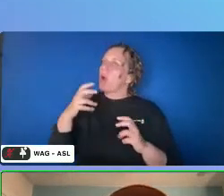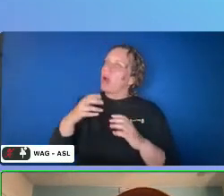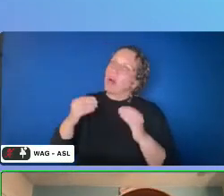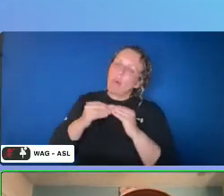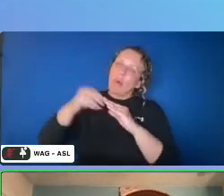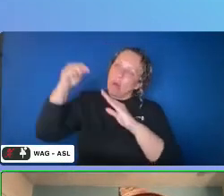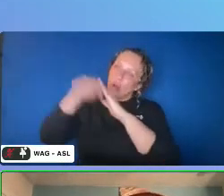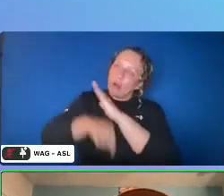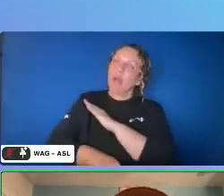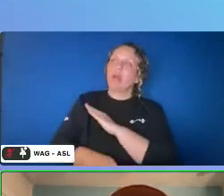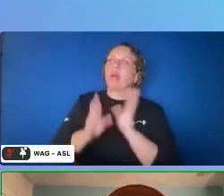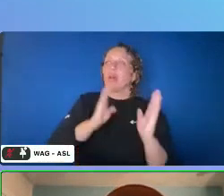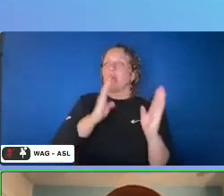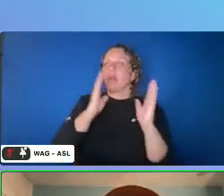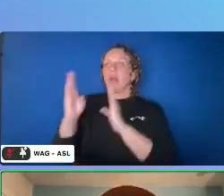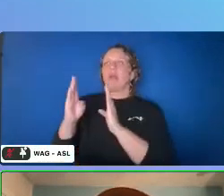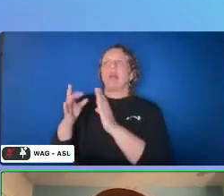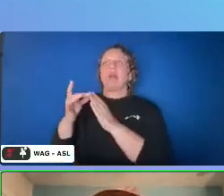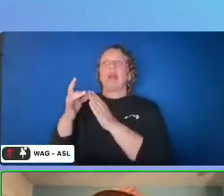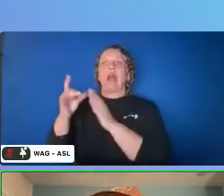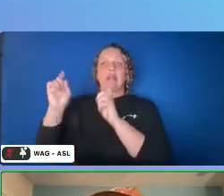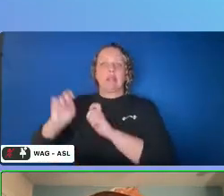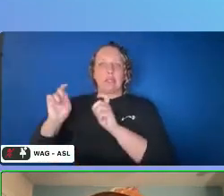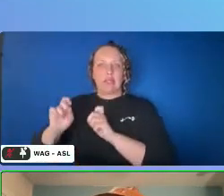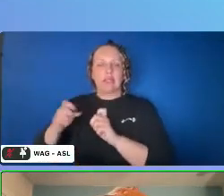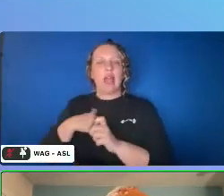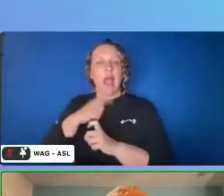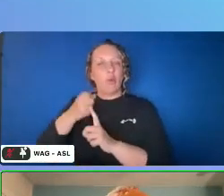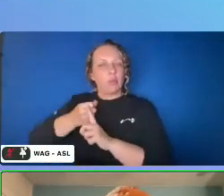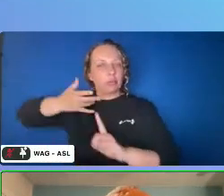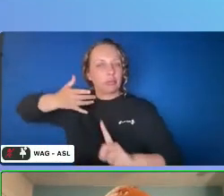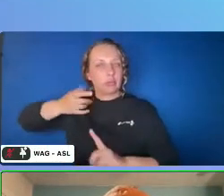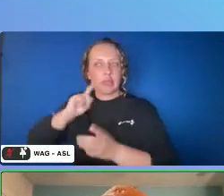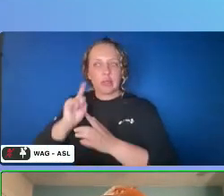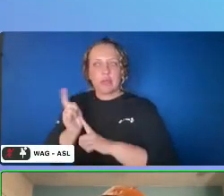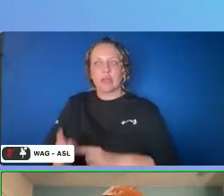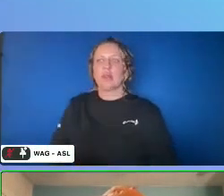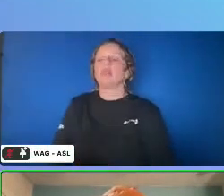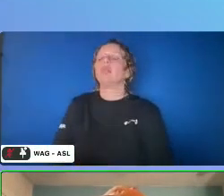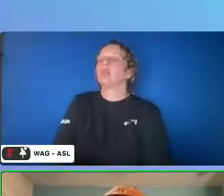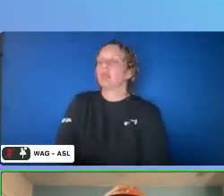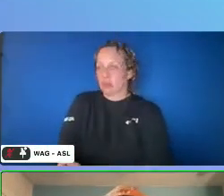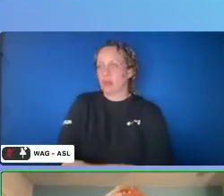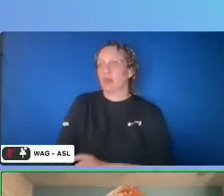with intelligent guided testing, which I will describe here in a minute. In order to run the intelligent guided tests,